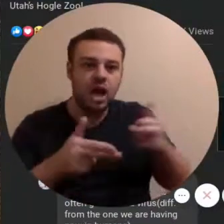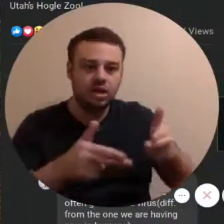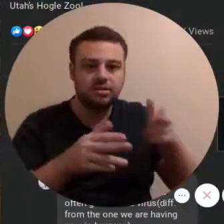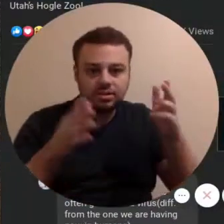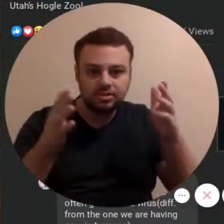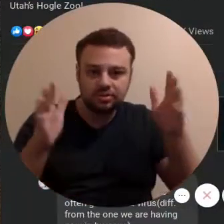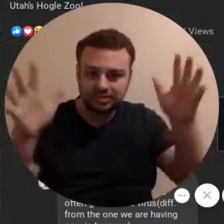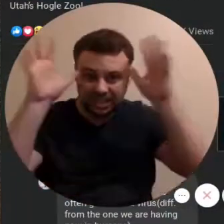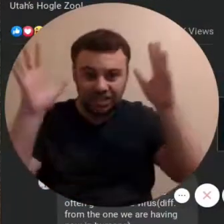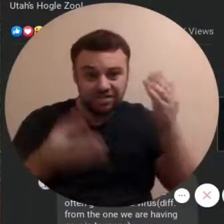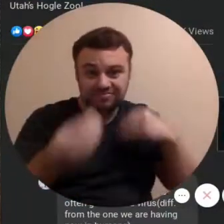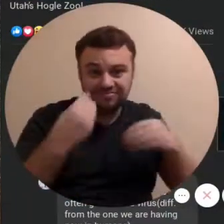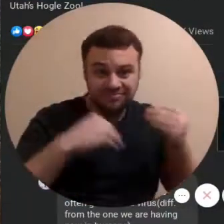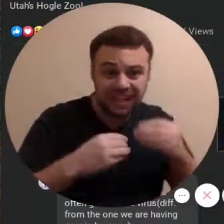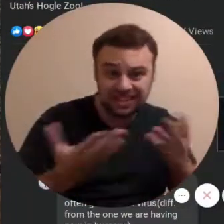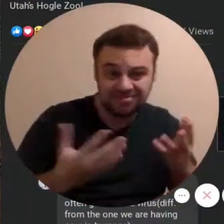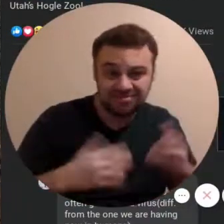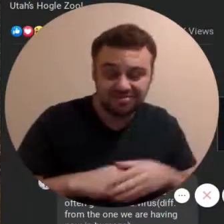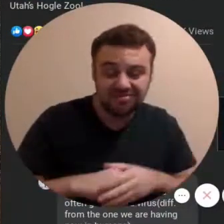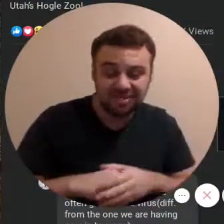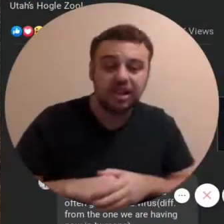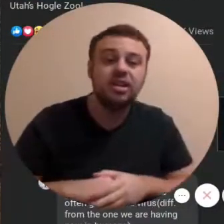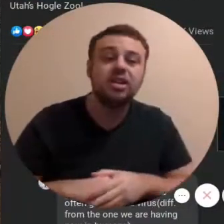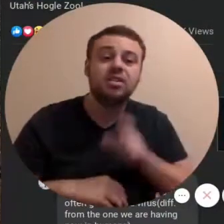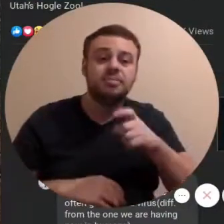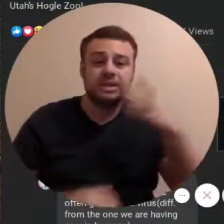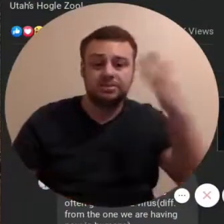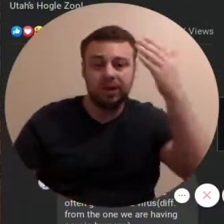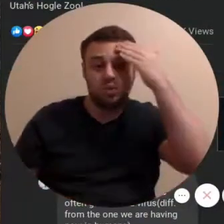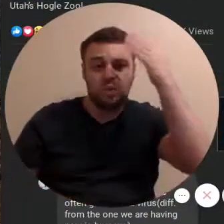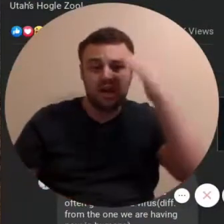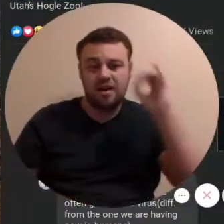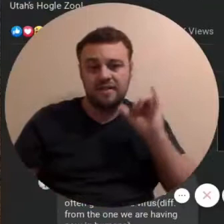always be very aware of what's going on in your backyard and your front yard, so